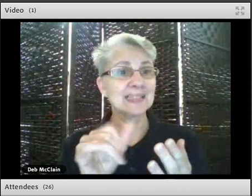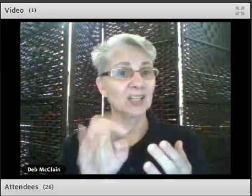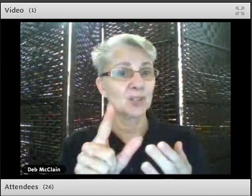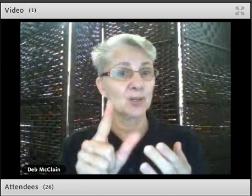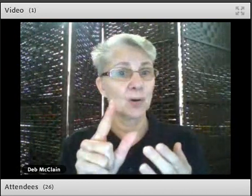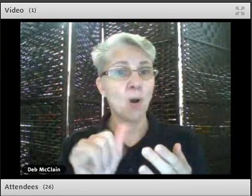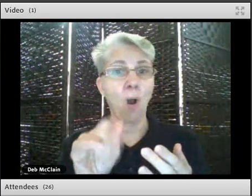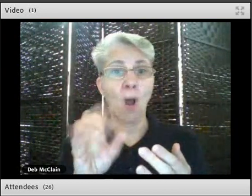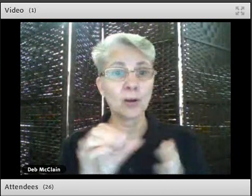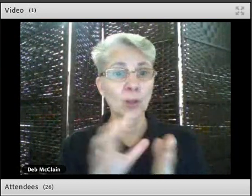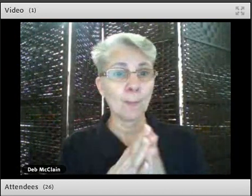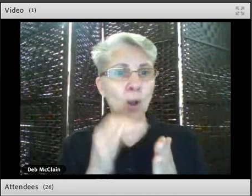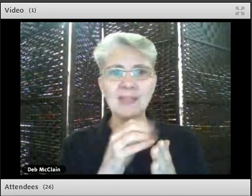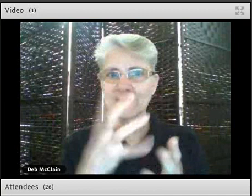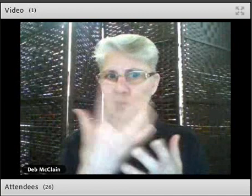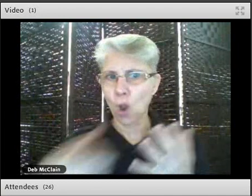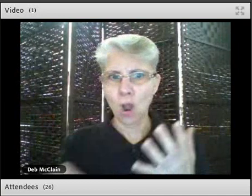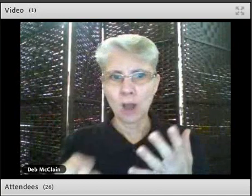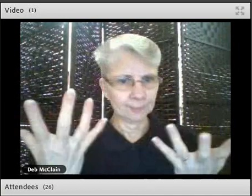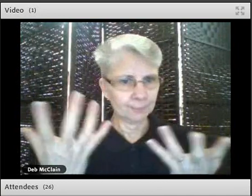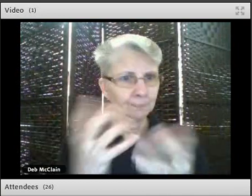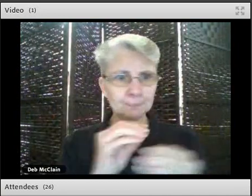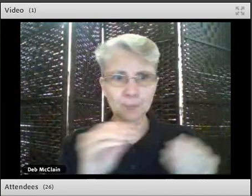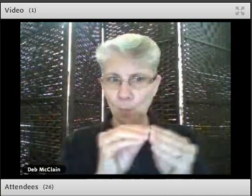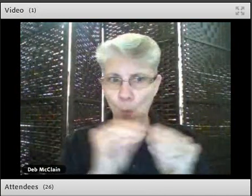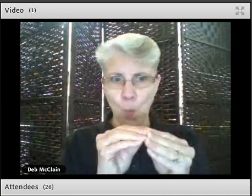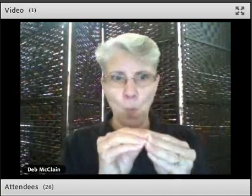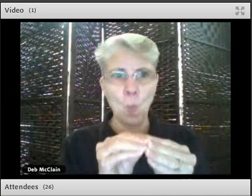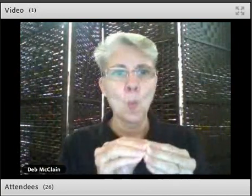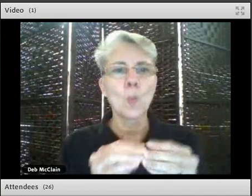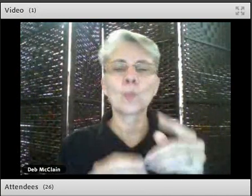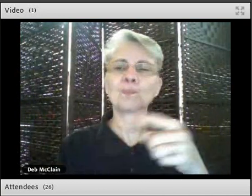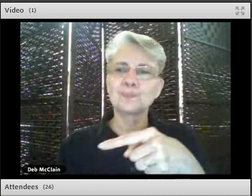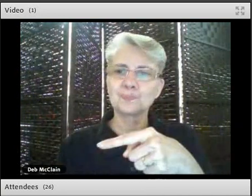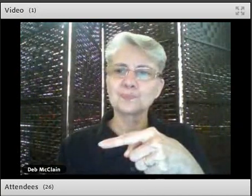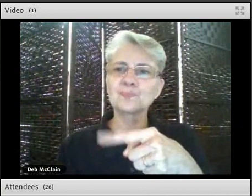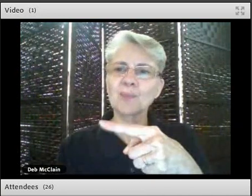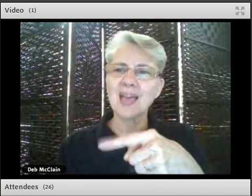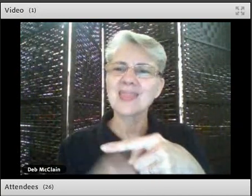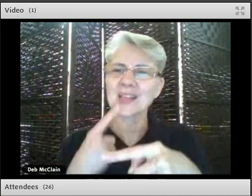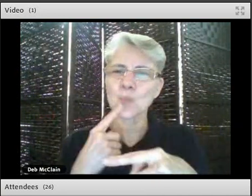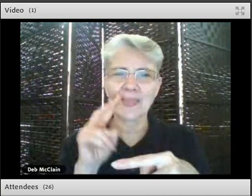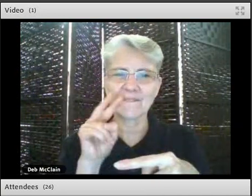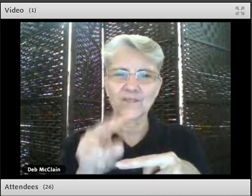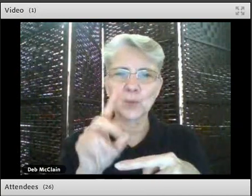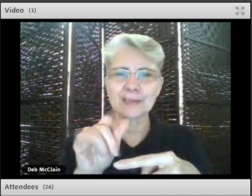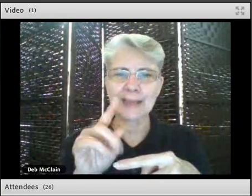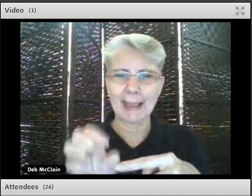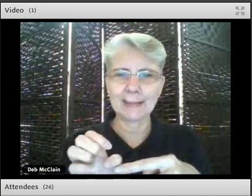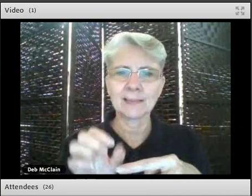with the source of the title is very important, because it lets us as catalog readers know